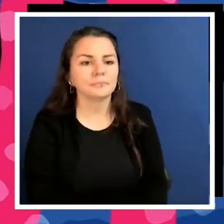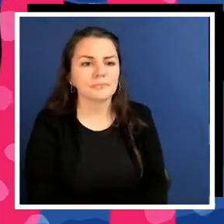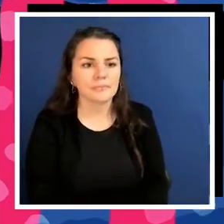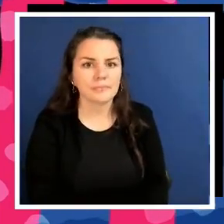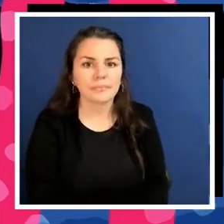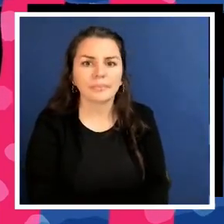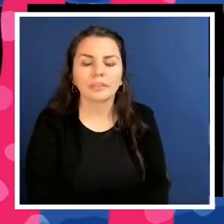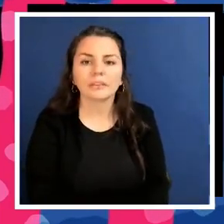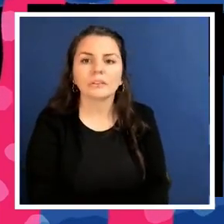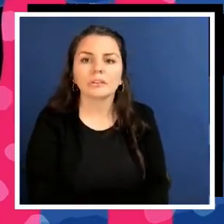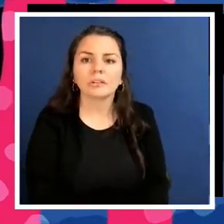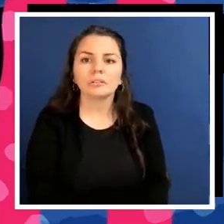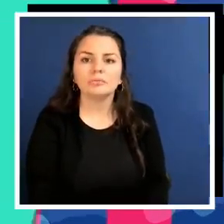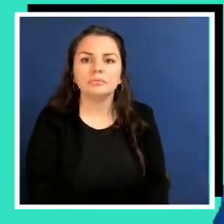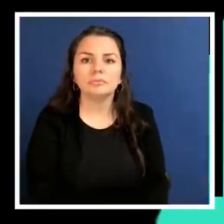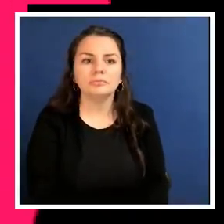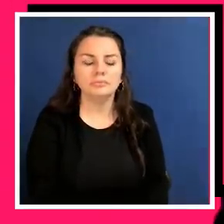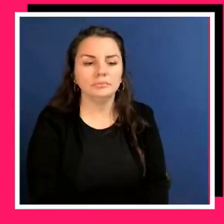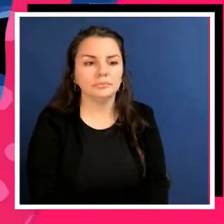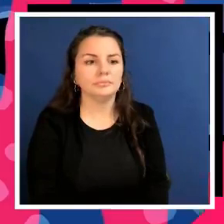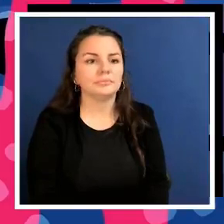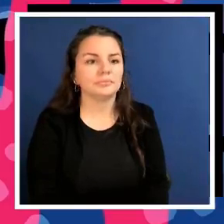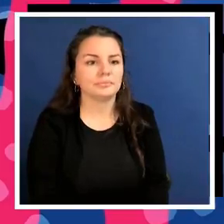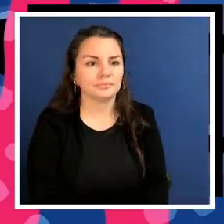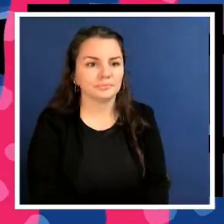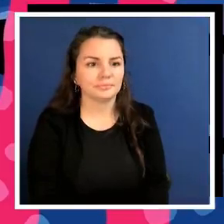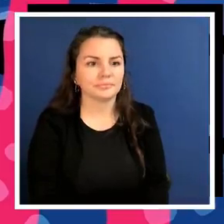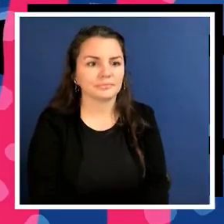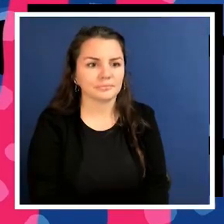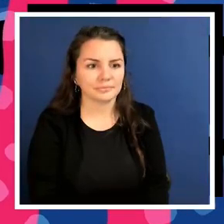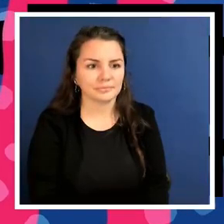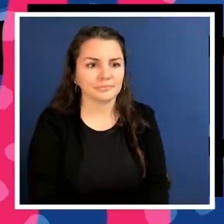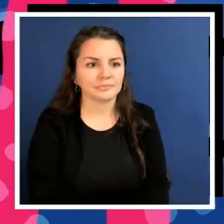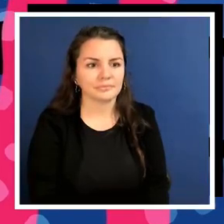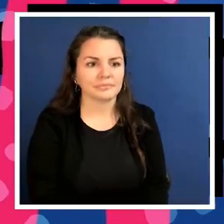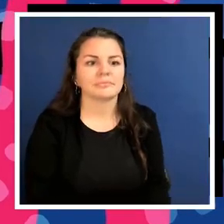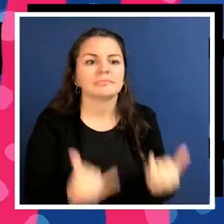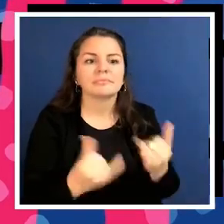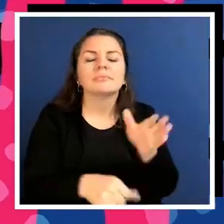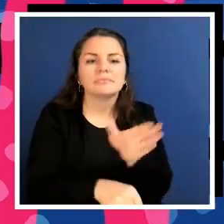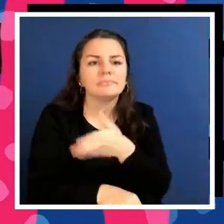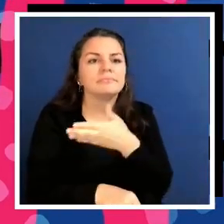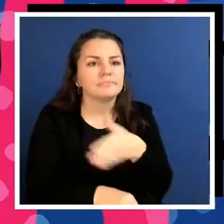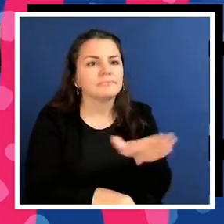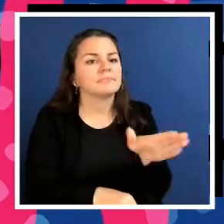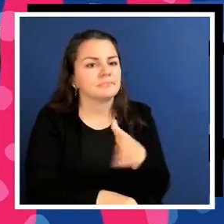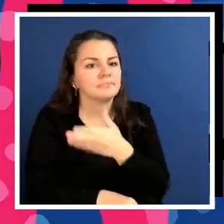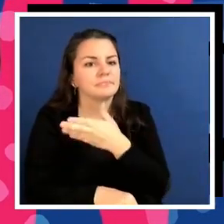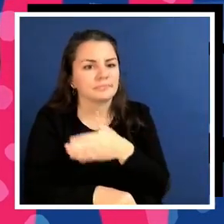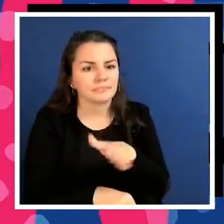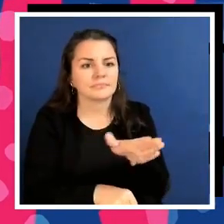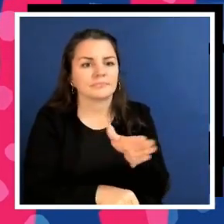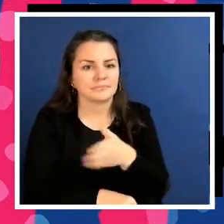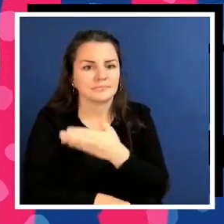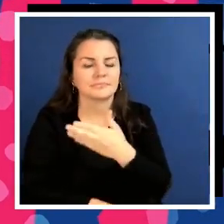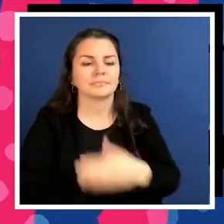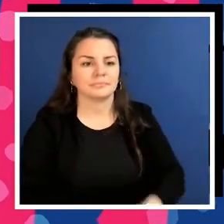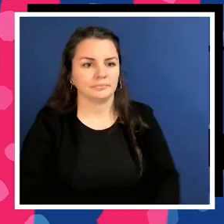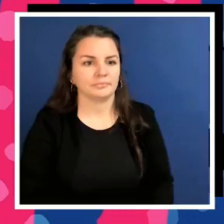OUR NATION.